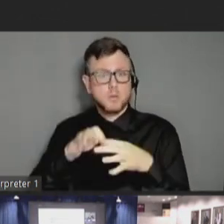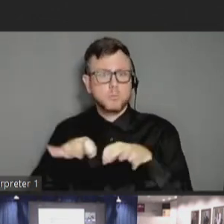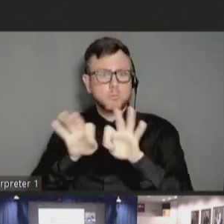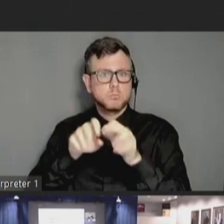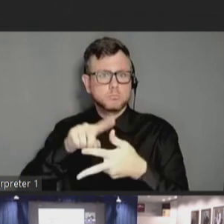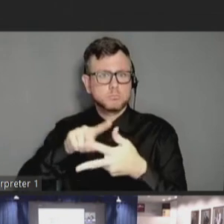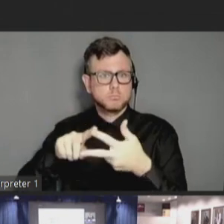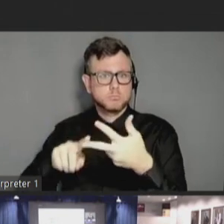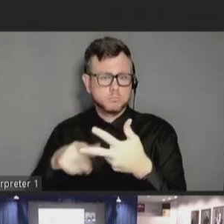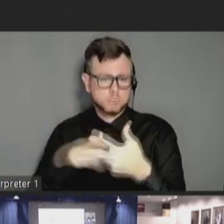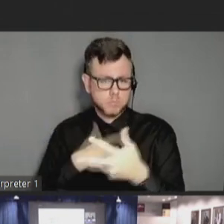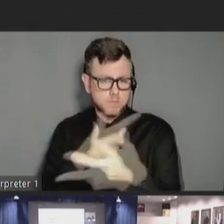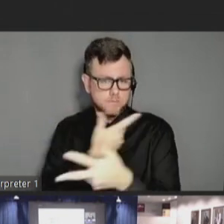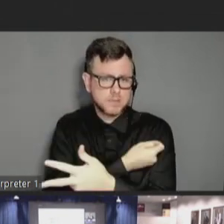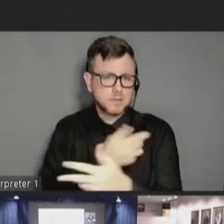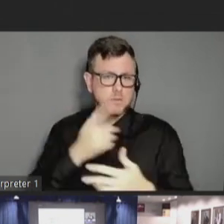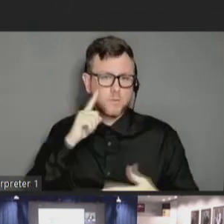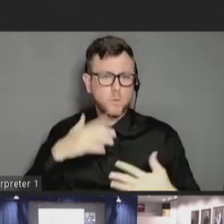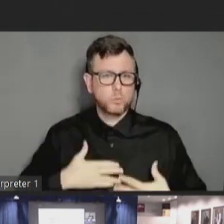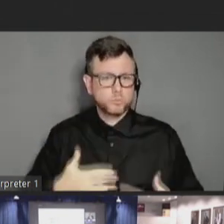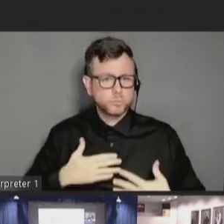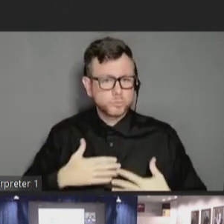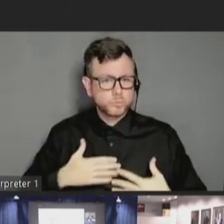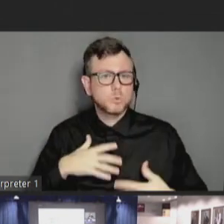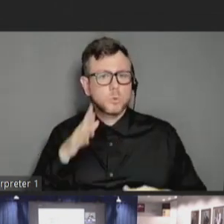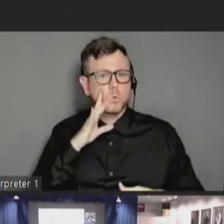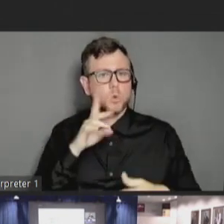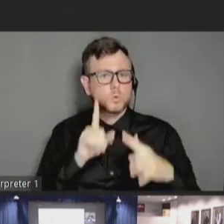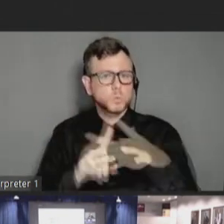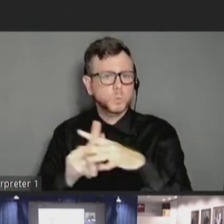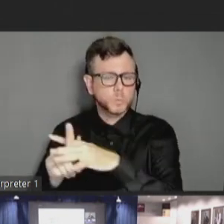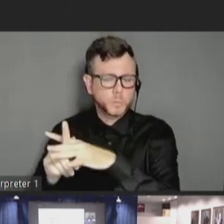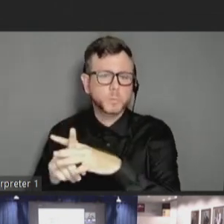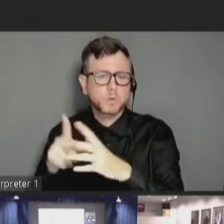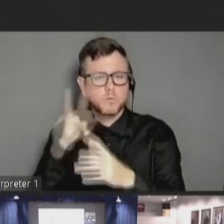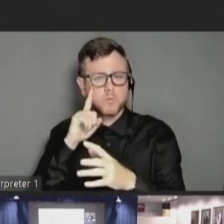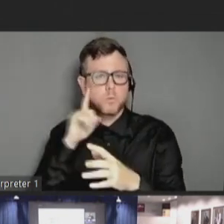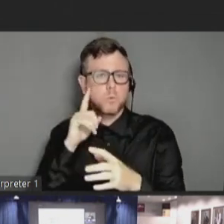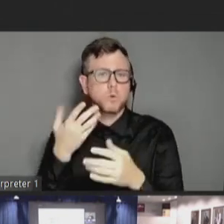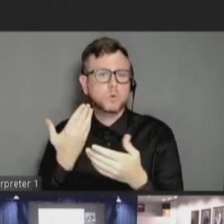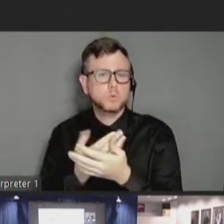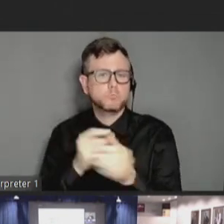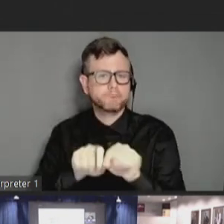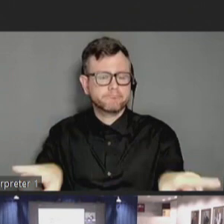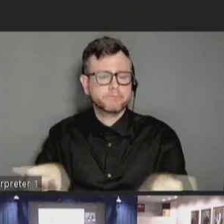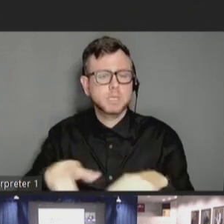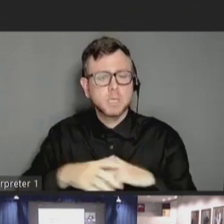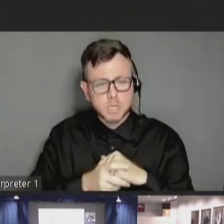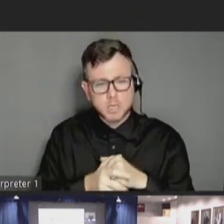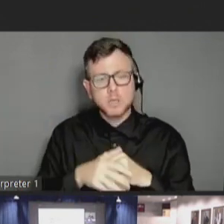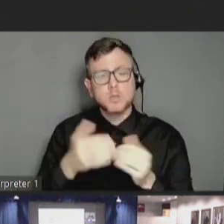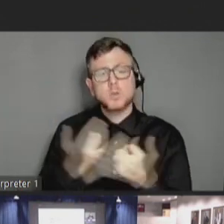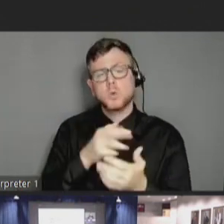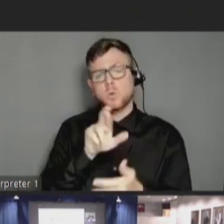coming into market. We also have been focusing on the new RSV vaccine and helping providers